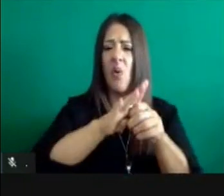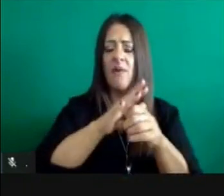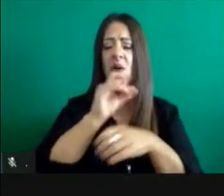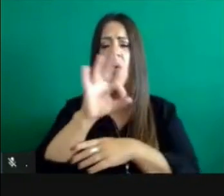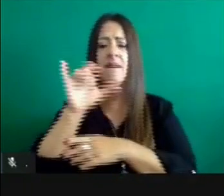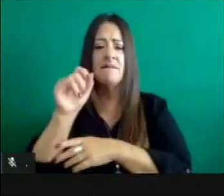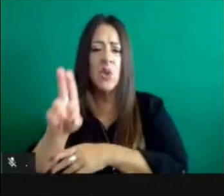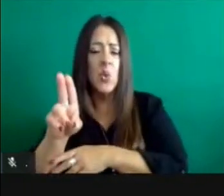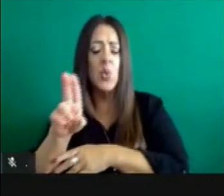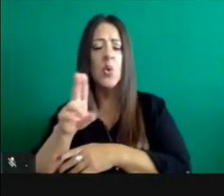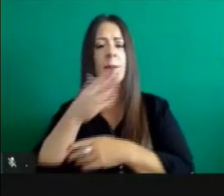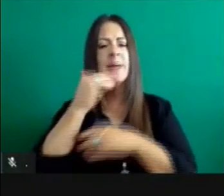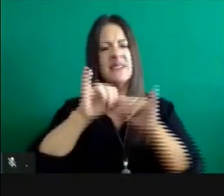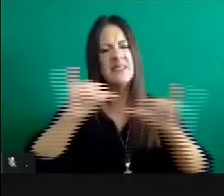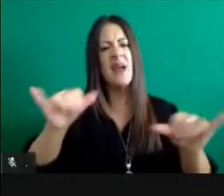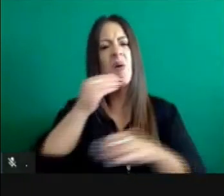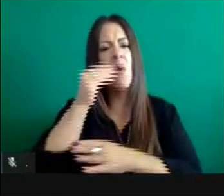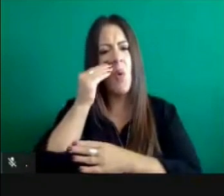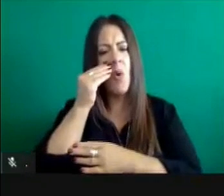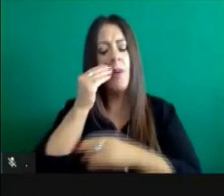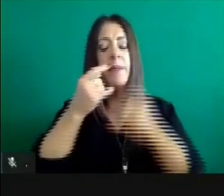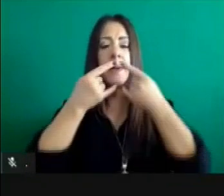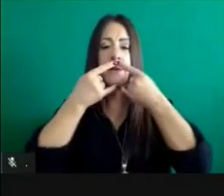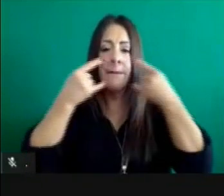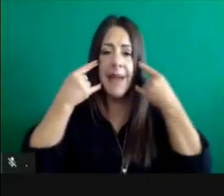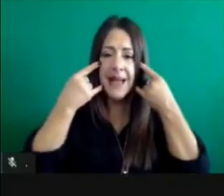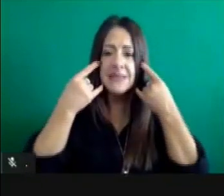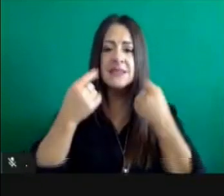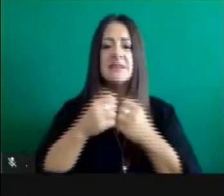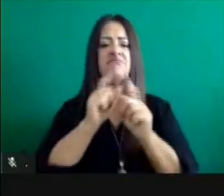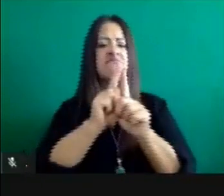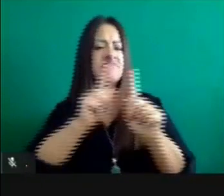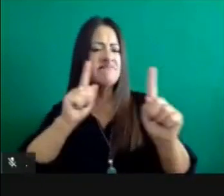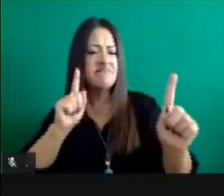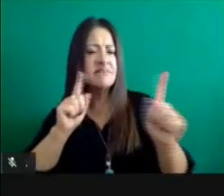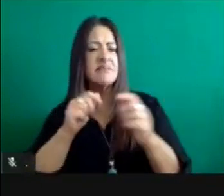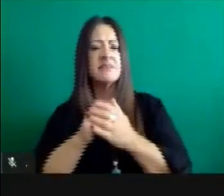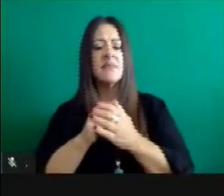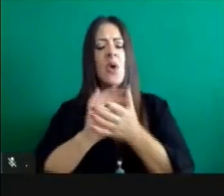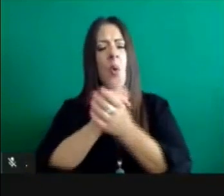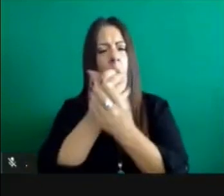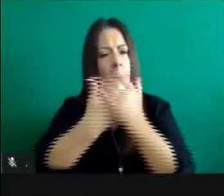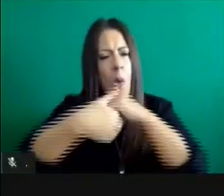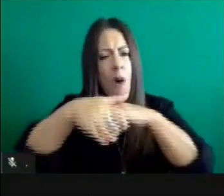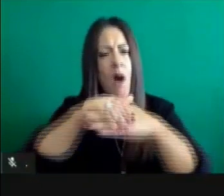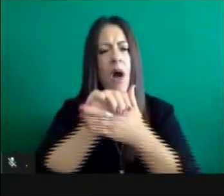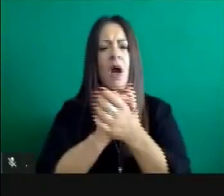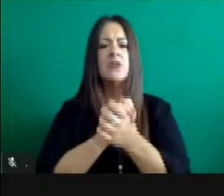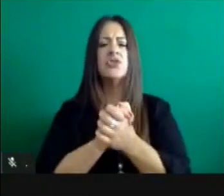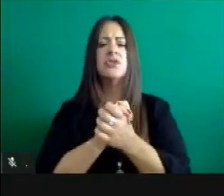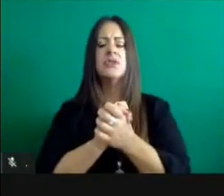COVID, AND THE FLU , TO STAY HOME AS MUCH AS YOU CAN, TO WEAR A MASK, TO MAINTAIN YOUR